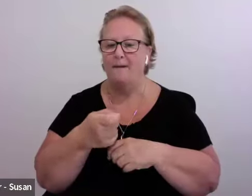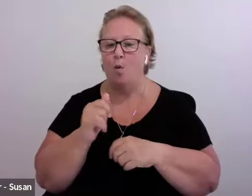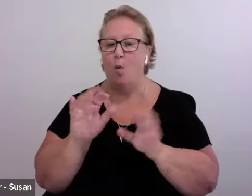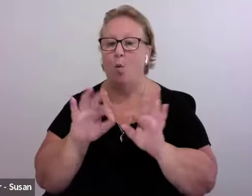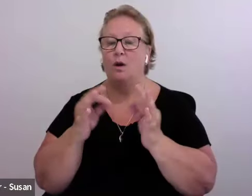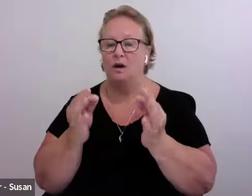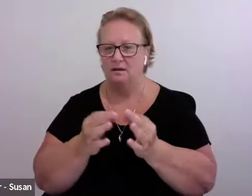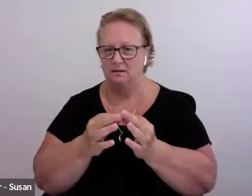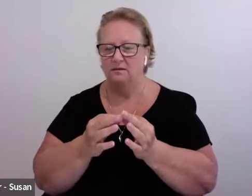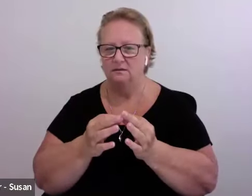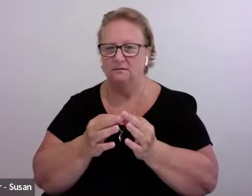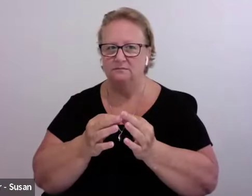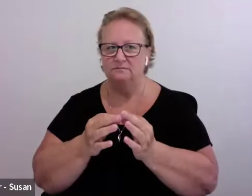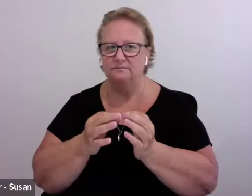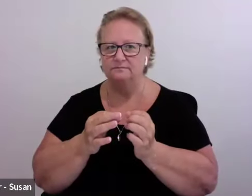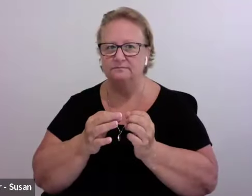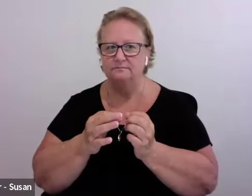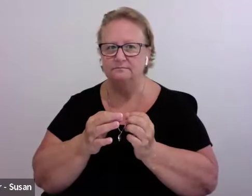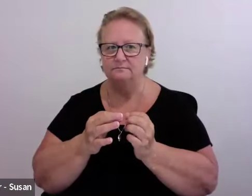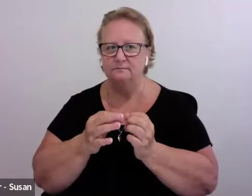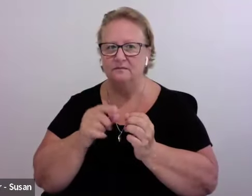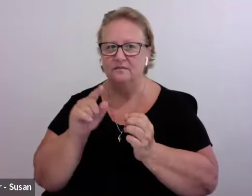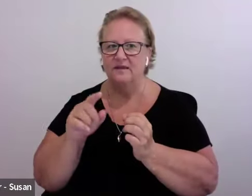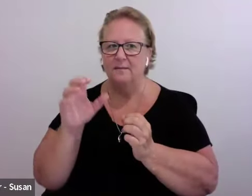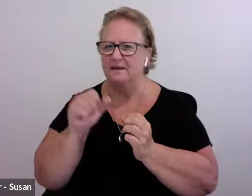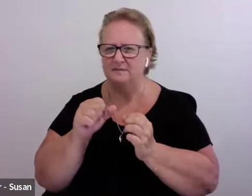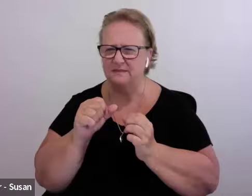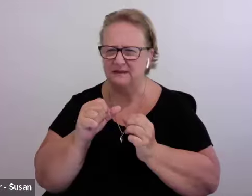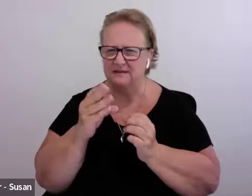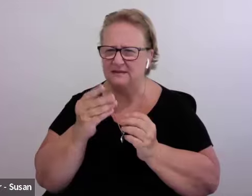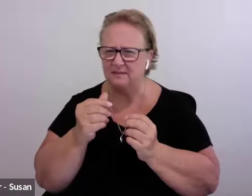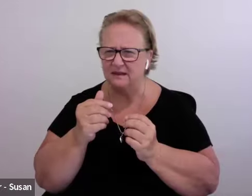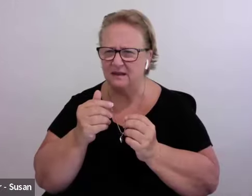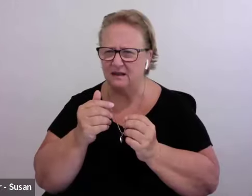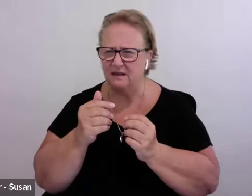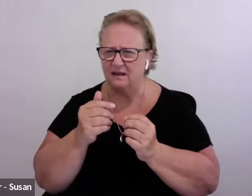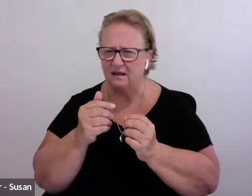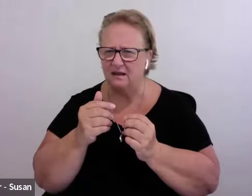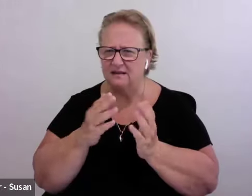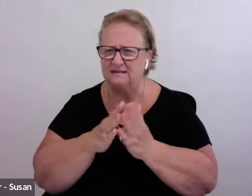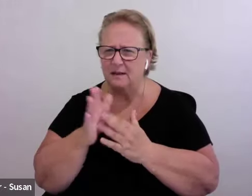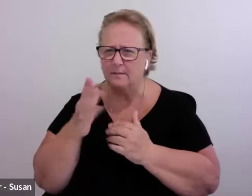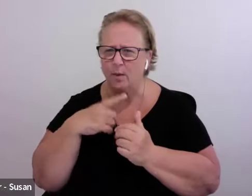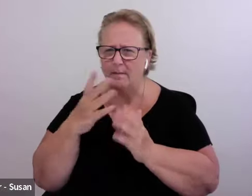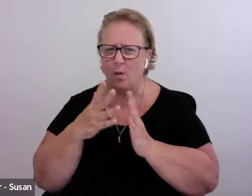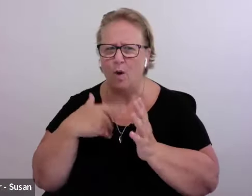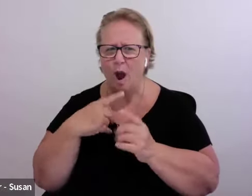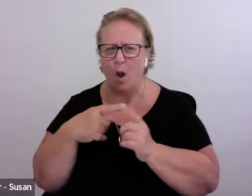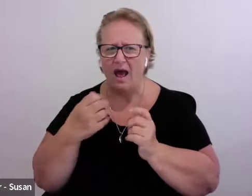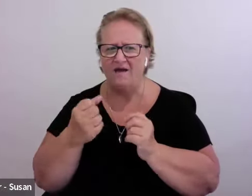in the chat that says in the online application it clearly states no research team members or organisations.